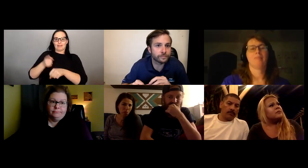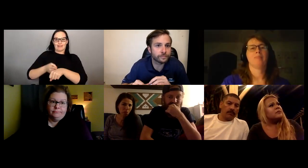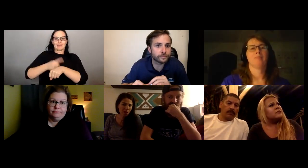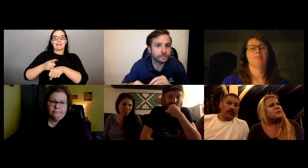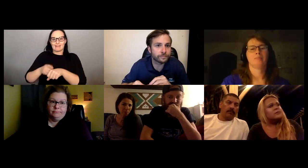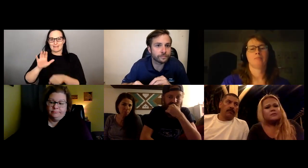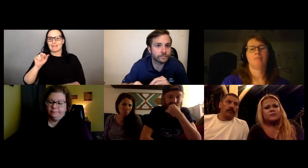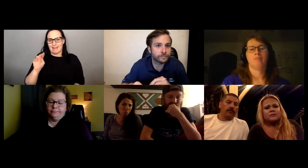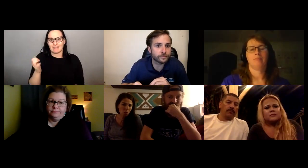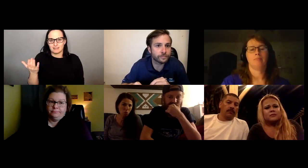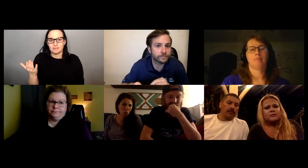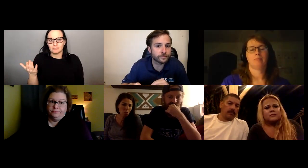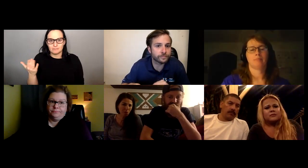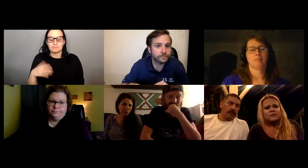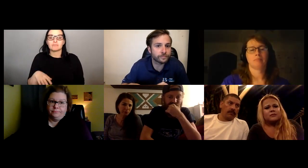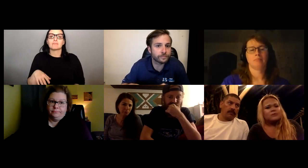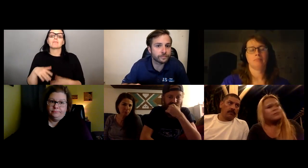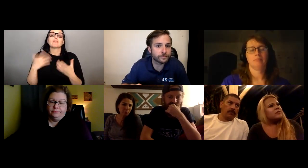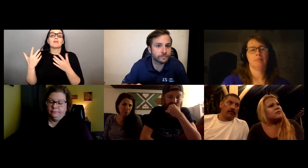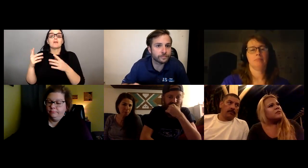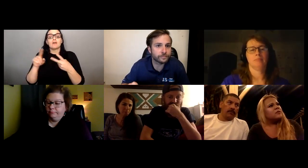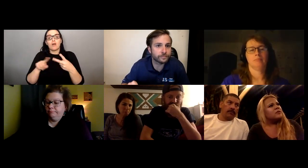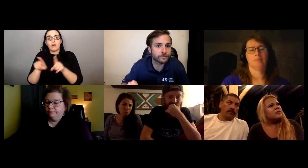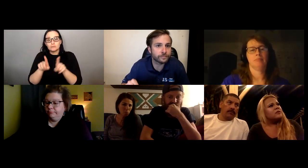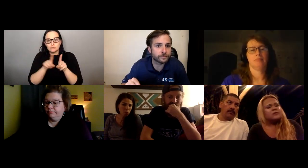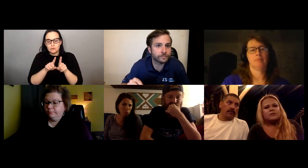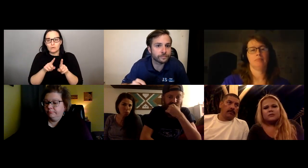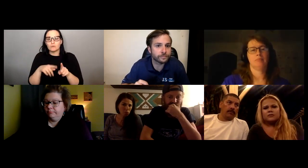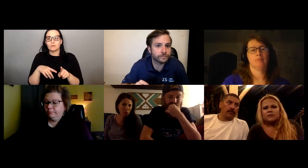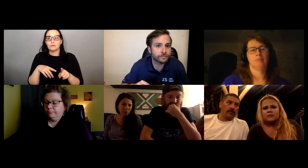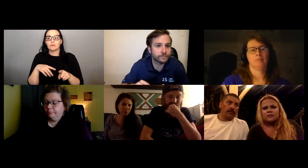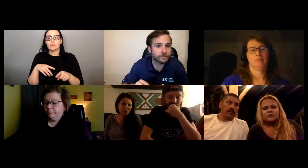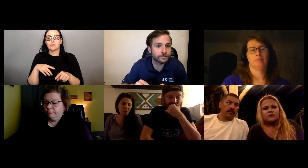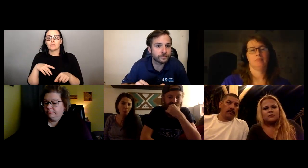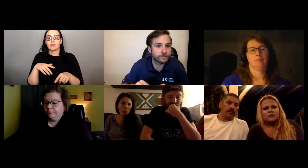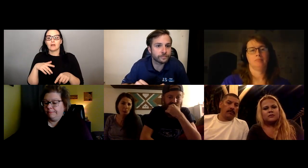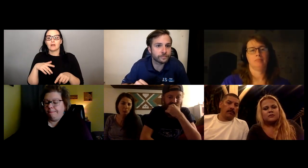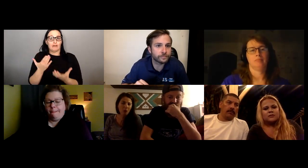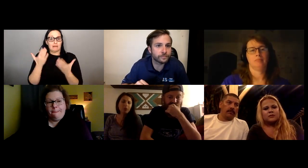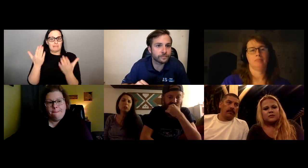you know um and also uh